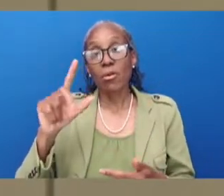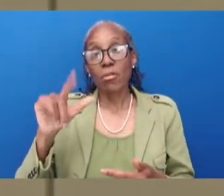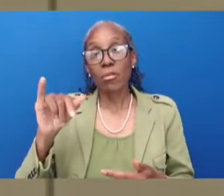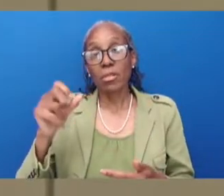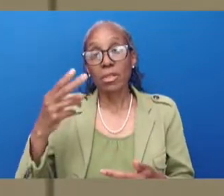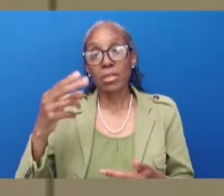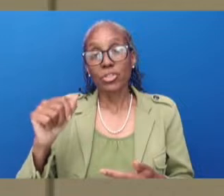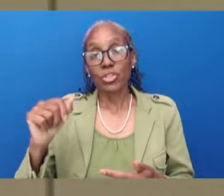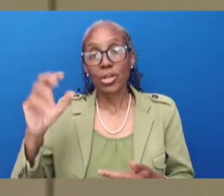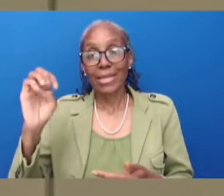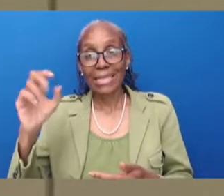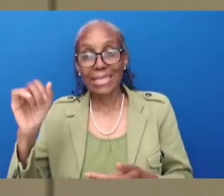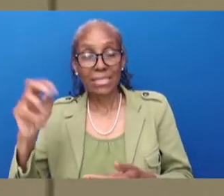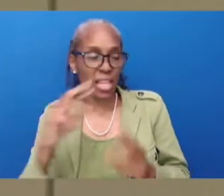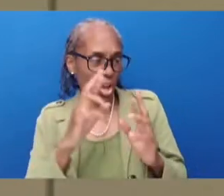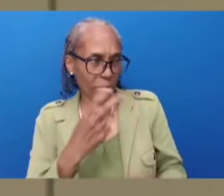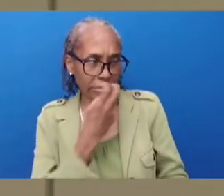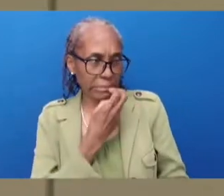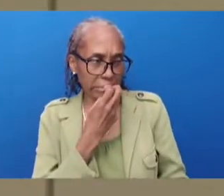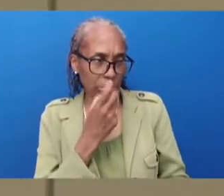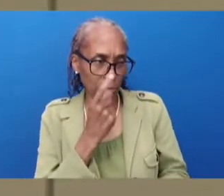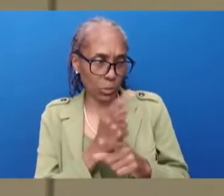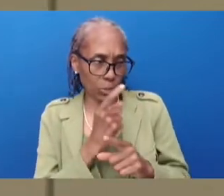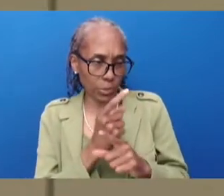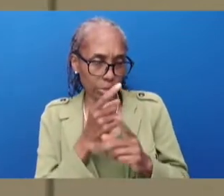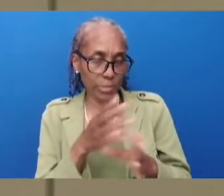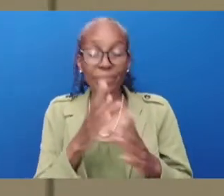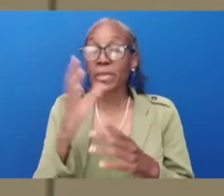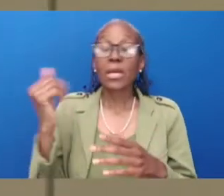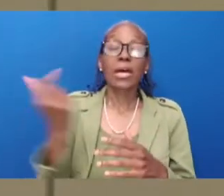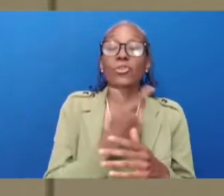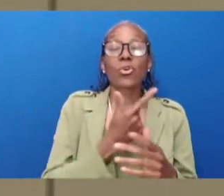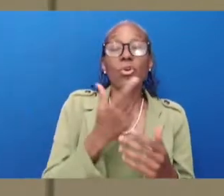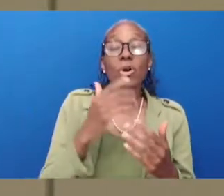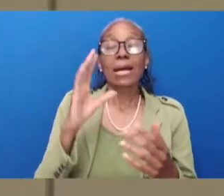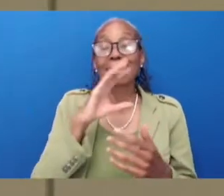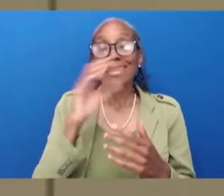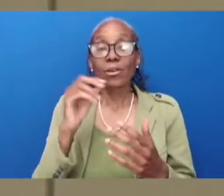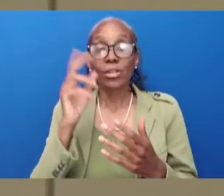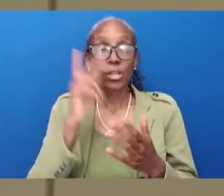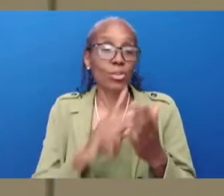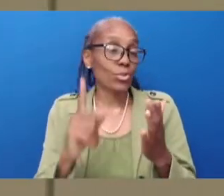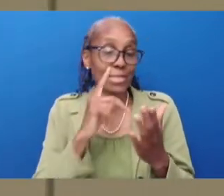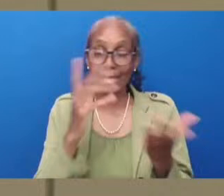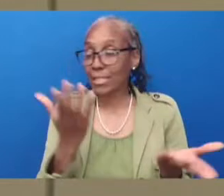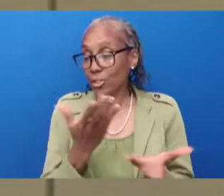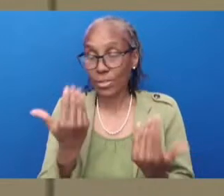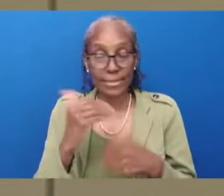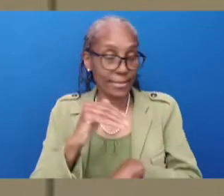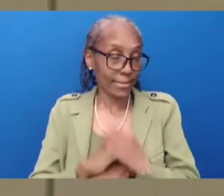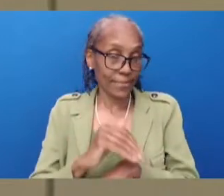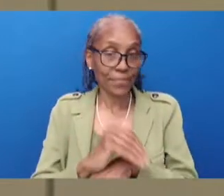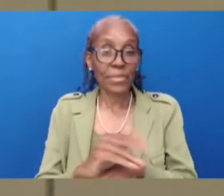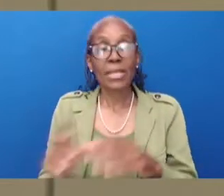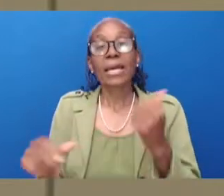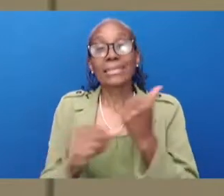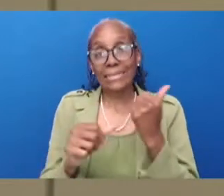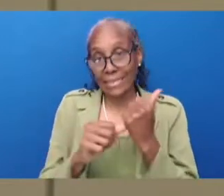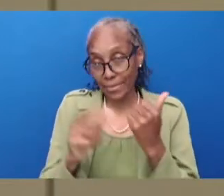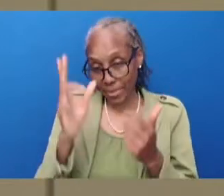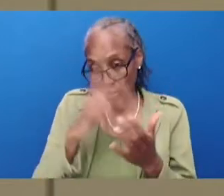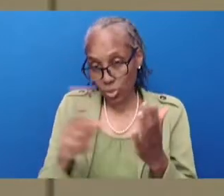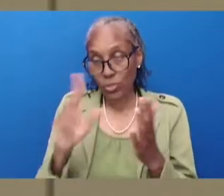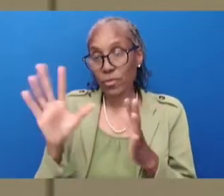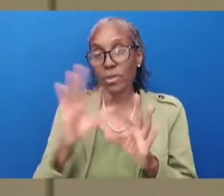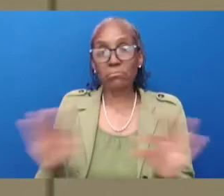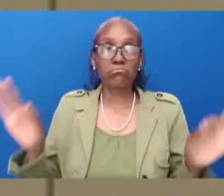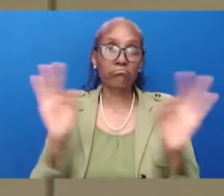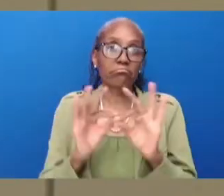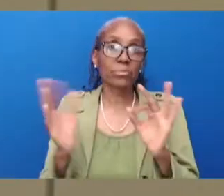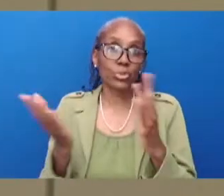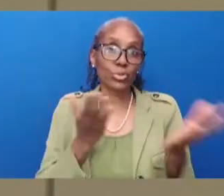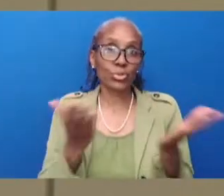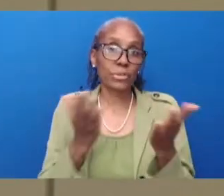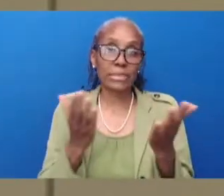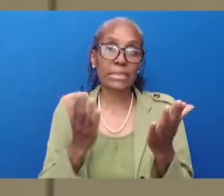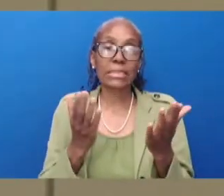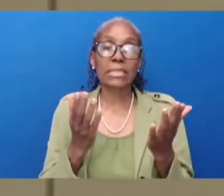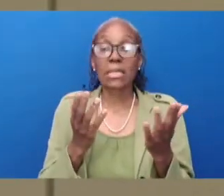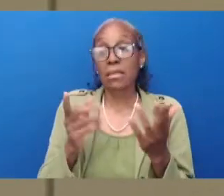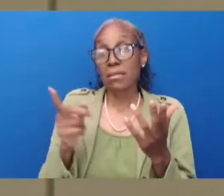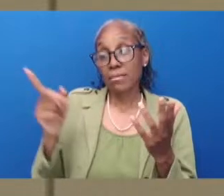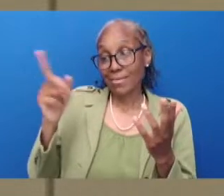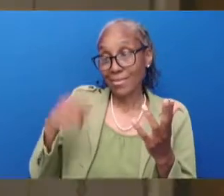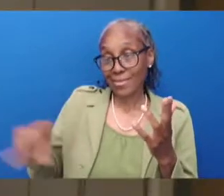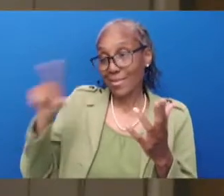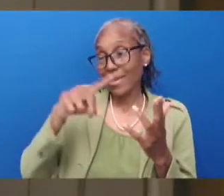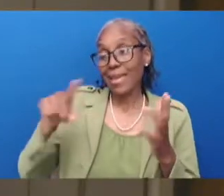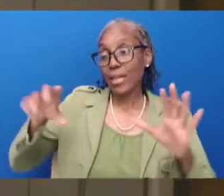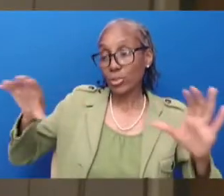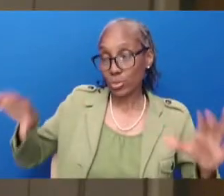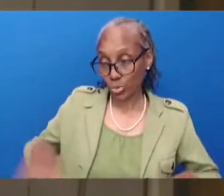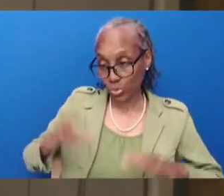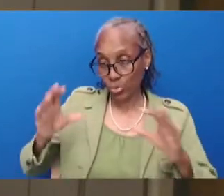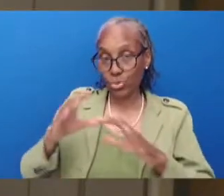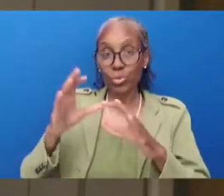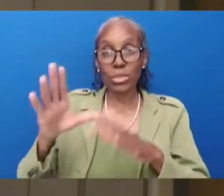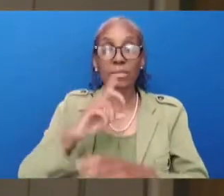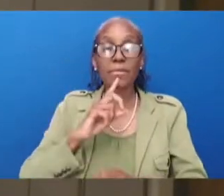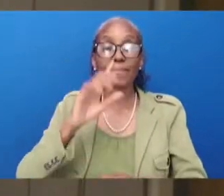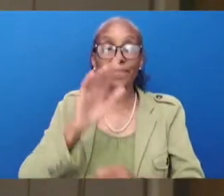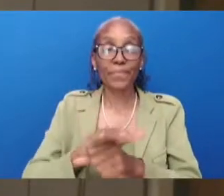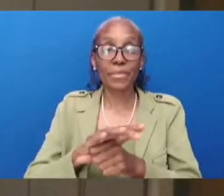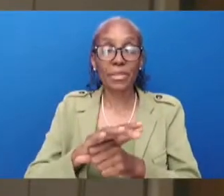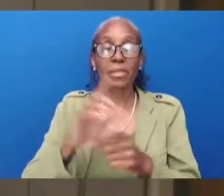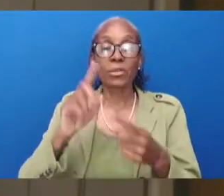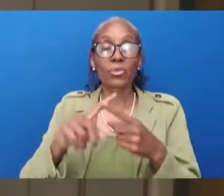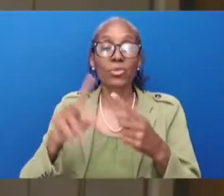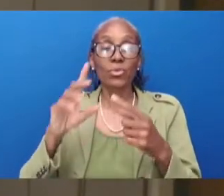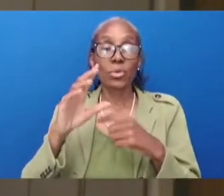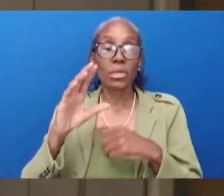AND DEPUTY CLERK TO THE BOARD IS